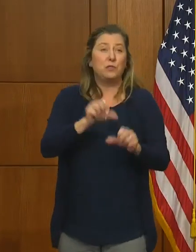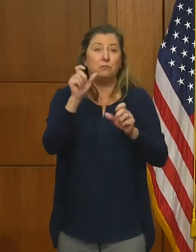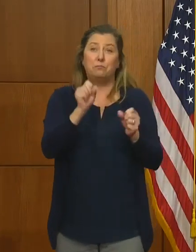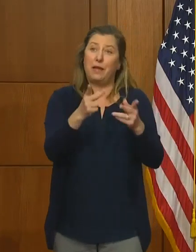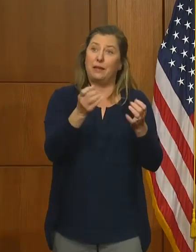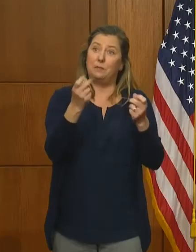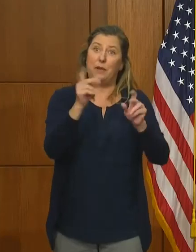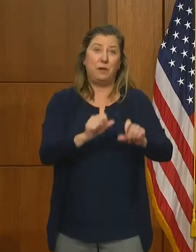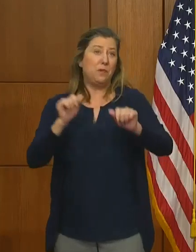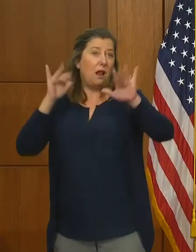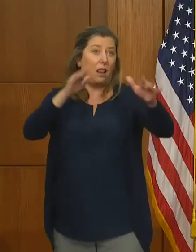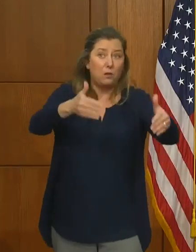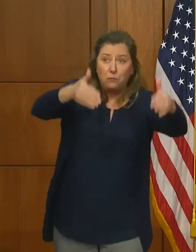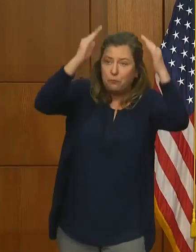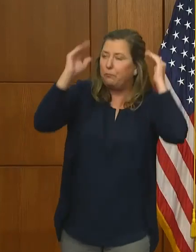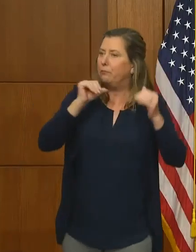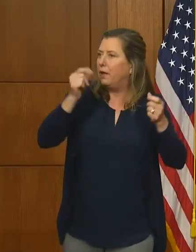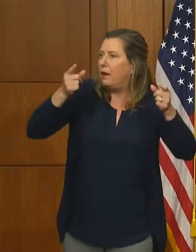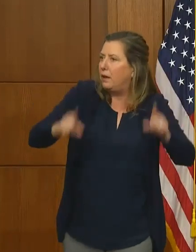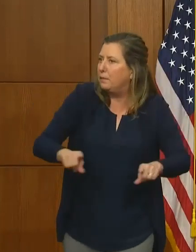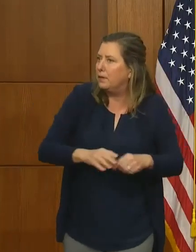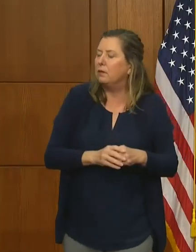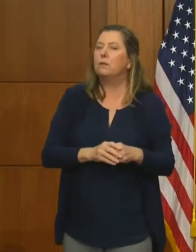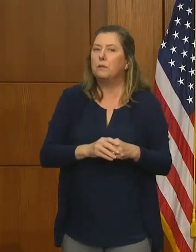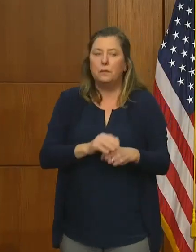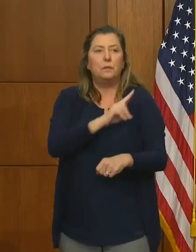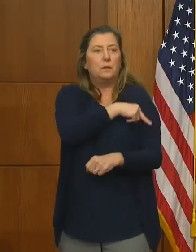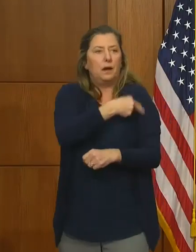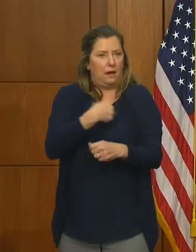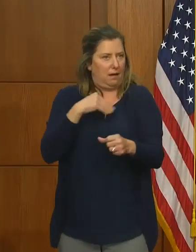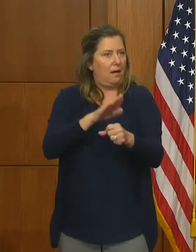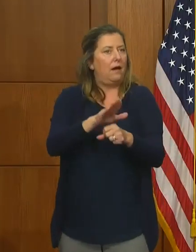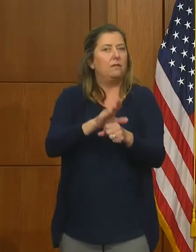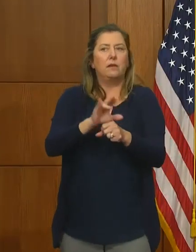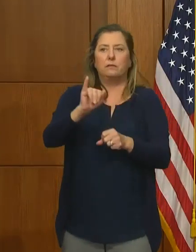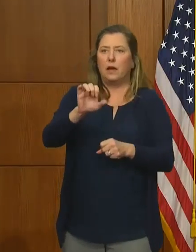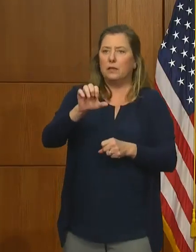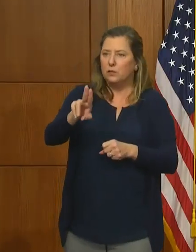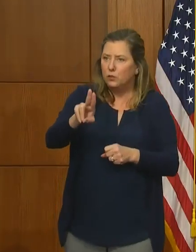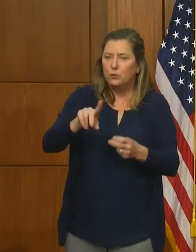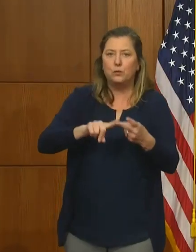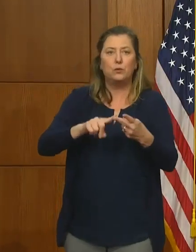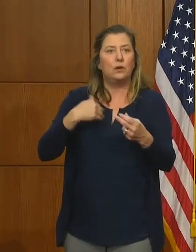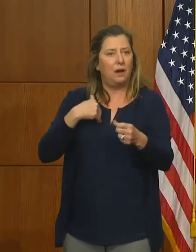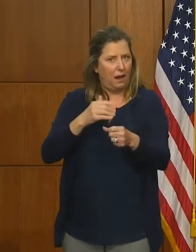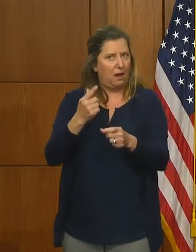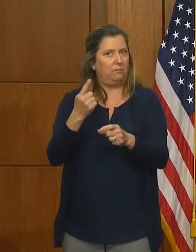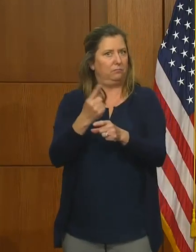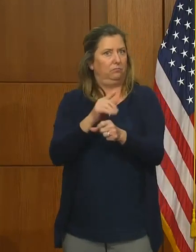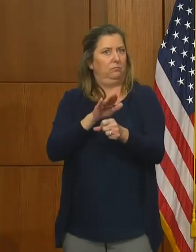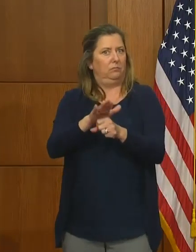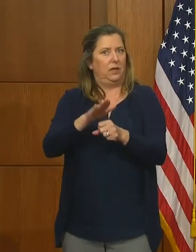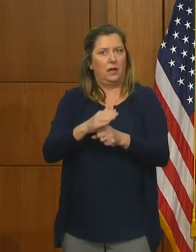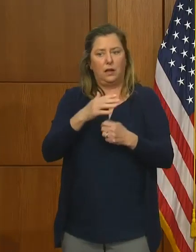HOSPITALS HAVE NOT BEEN OVERWHELMED. HOSPITALS HAVE